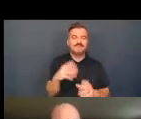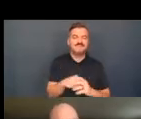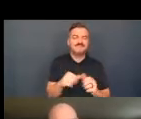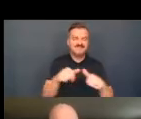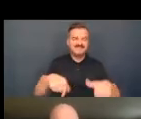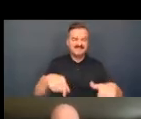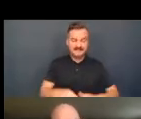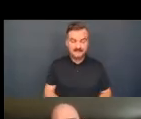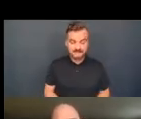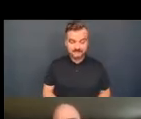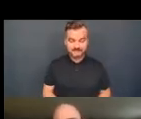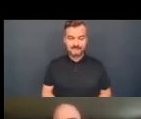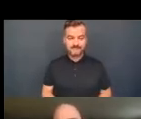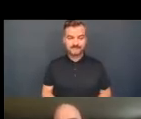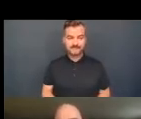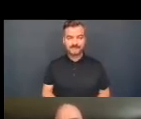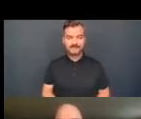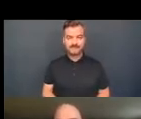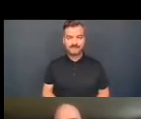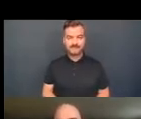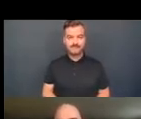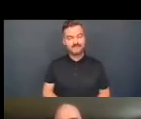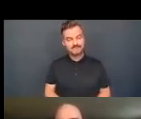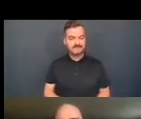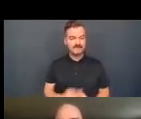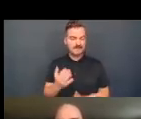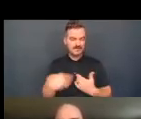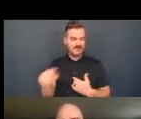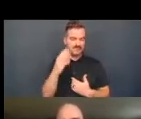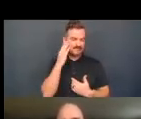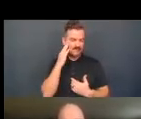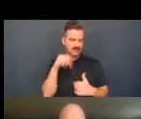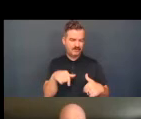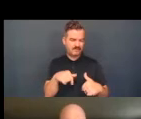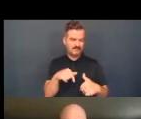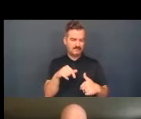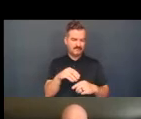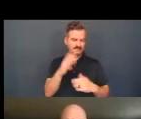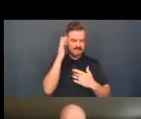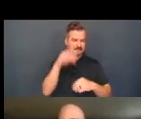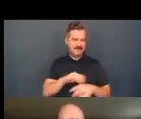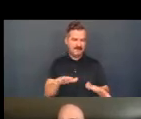16:14:14 I think it's probably pretty obvious to most of us that the pandemic has been bad,